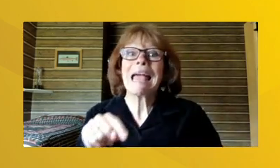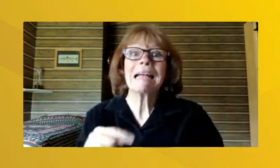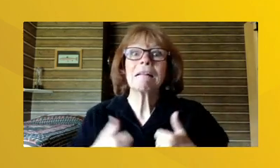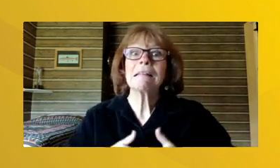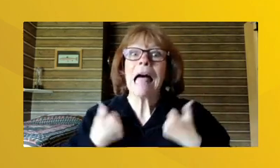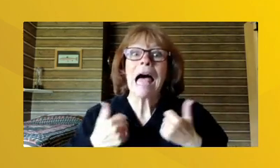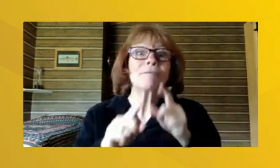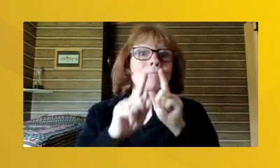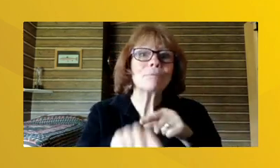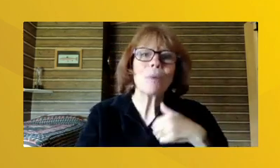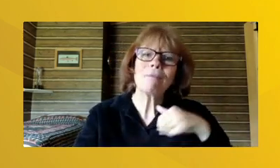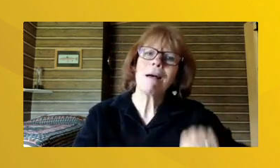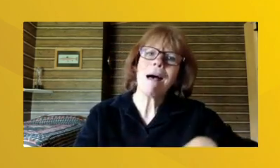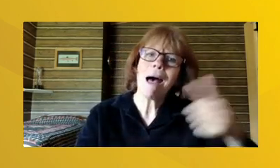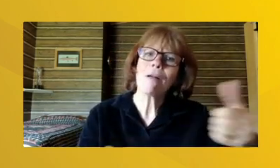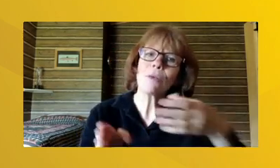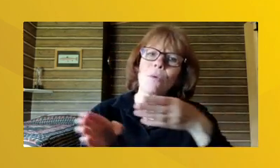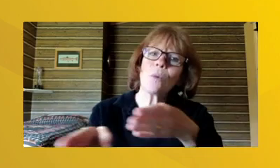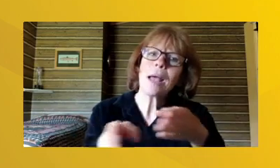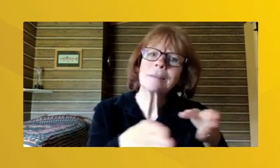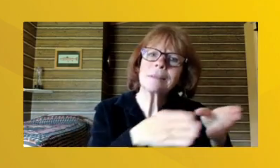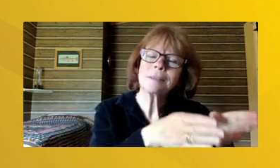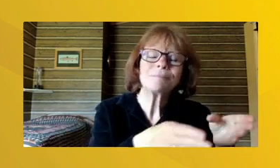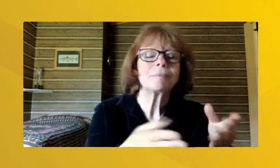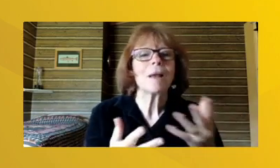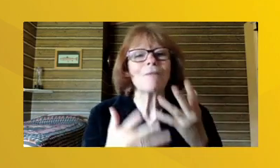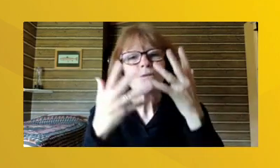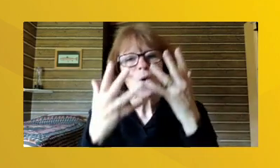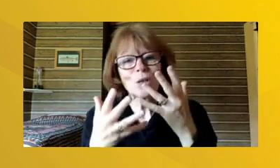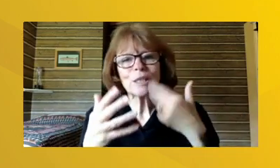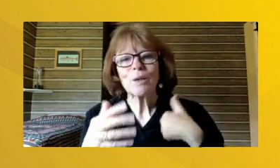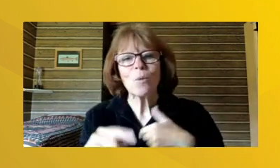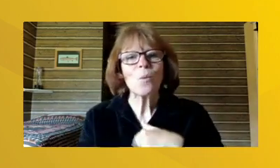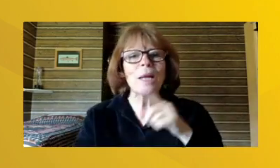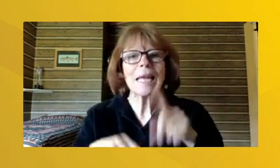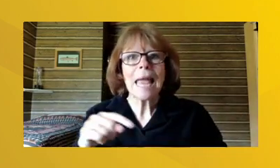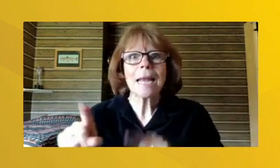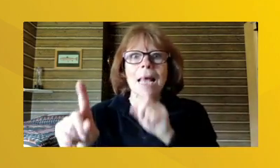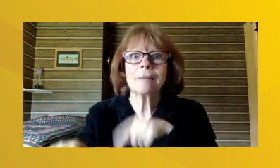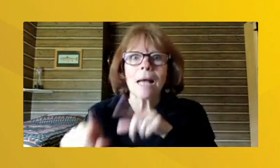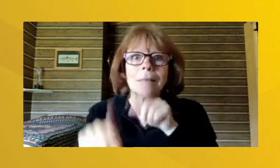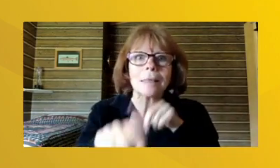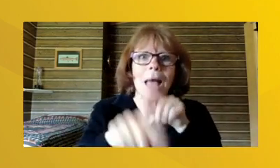because unfortunately, we can't get through all of them in one virtual field trip.